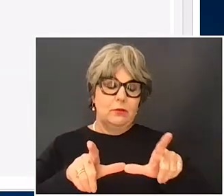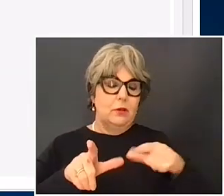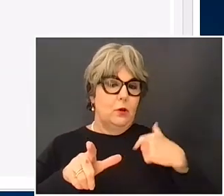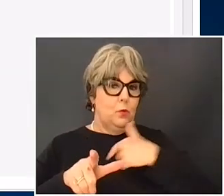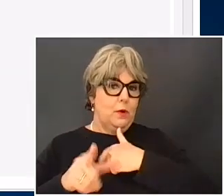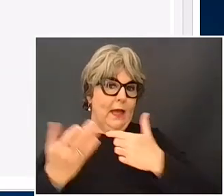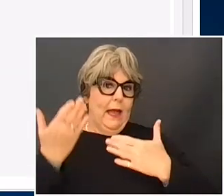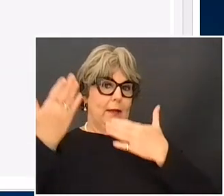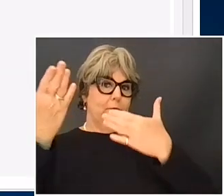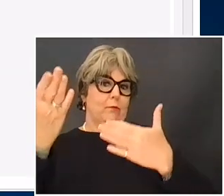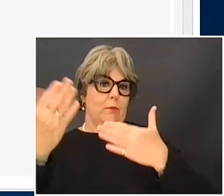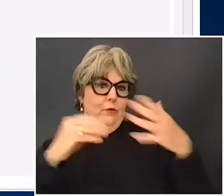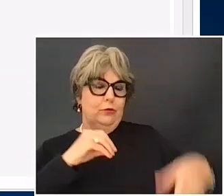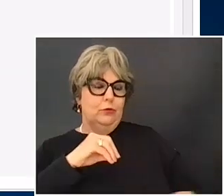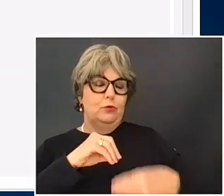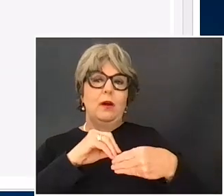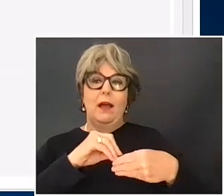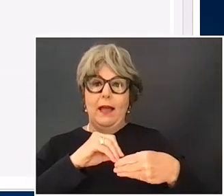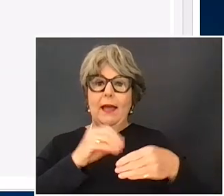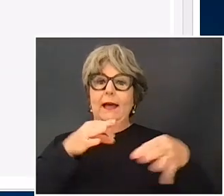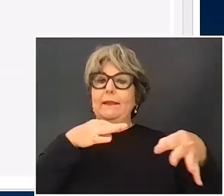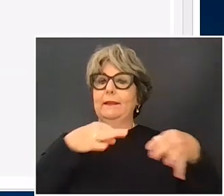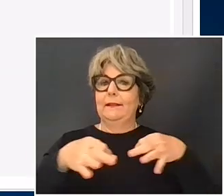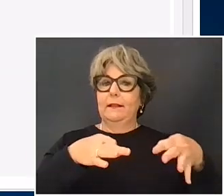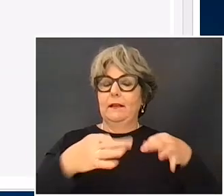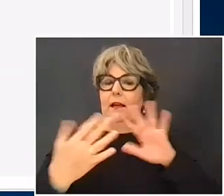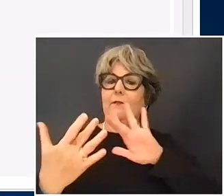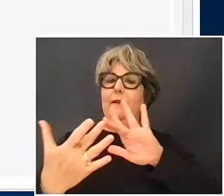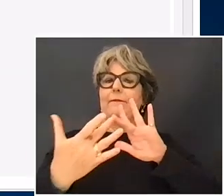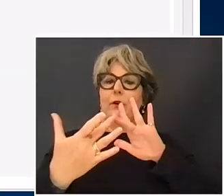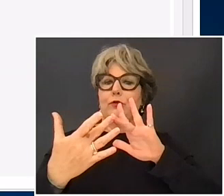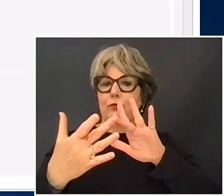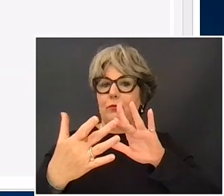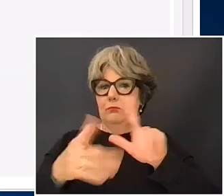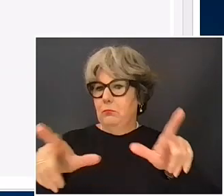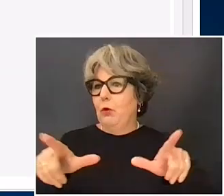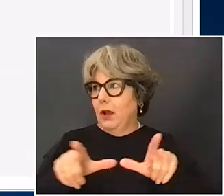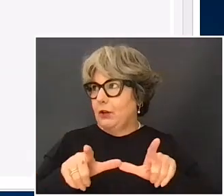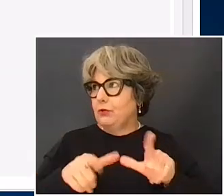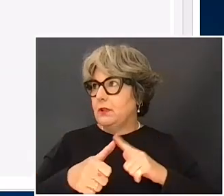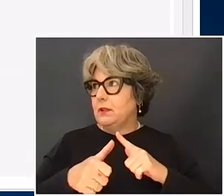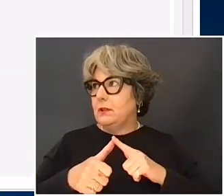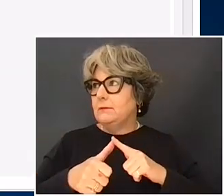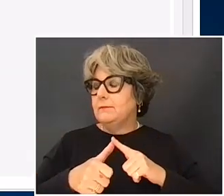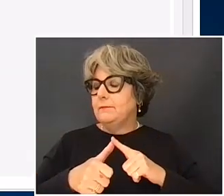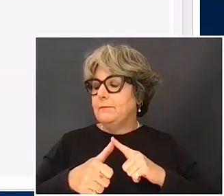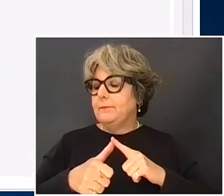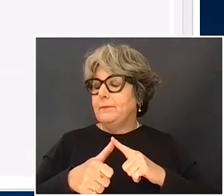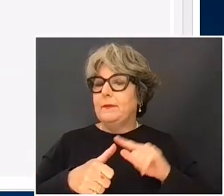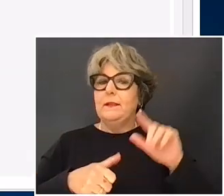the definition of a virtual location. And when you go to 600.2 and the